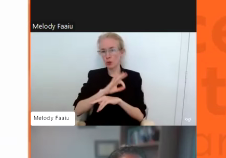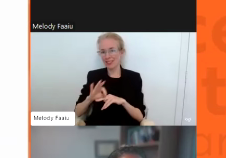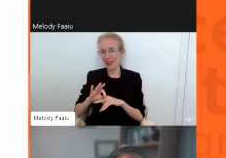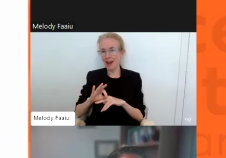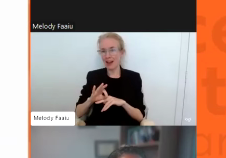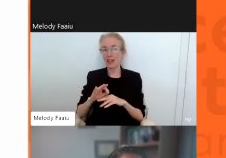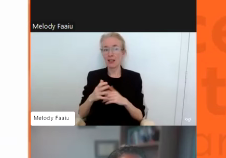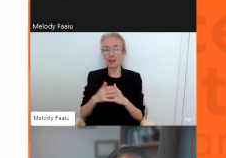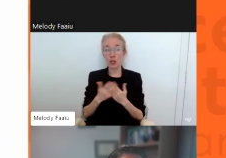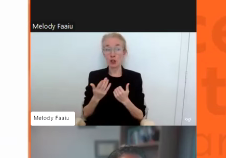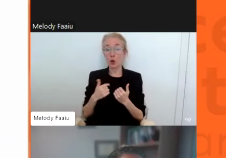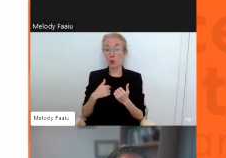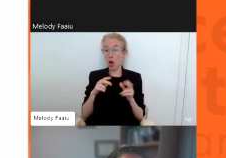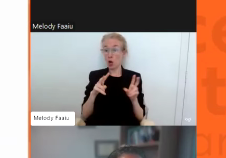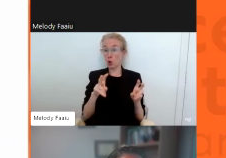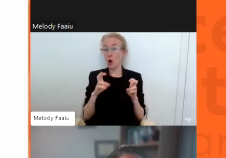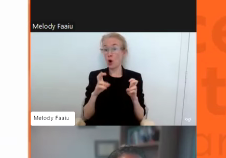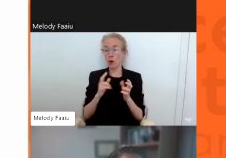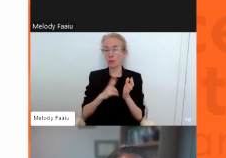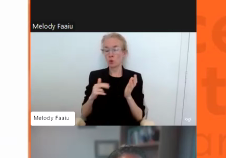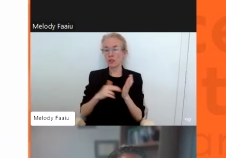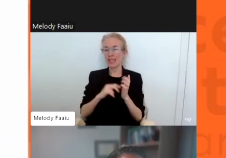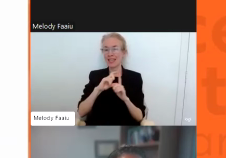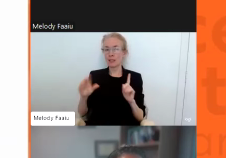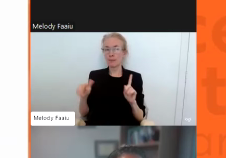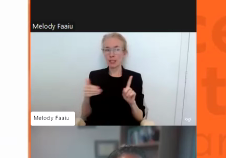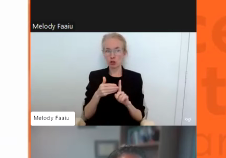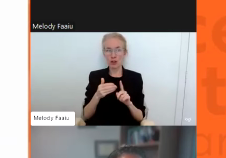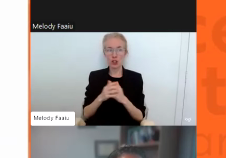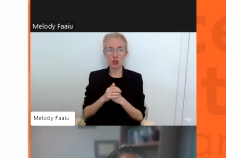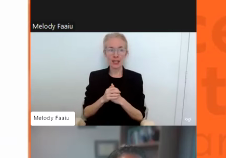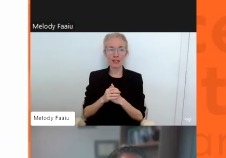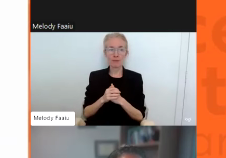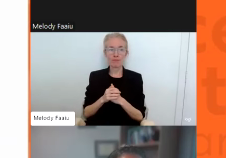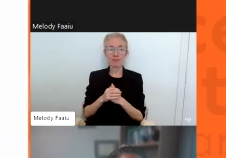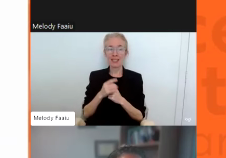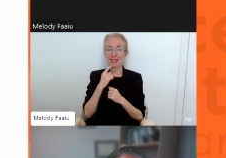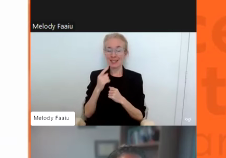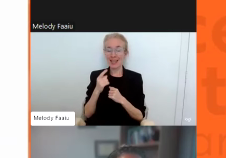disability strategy, which is "Universal design is about making sure everything